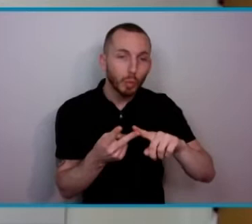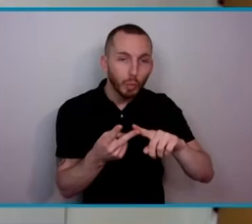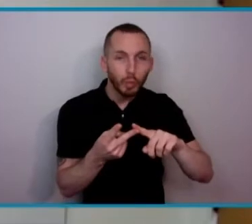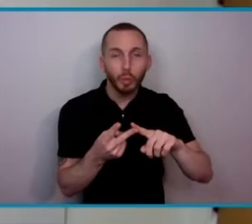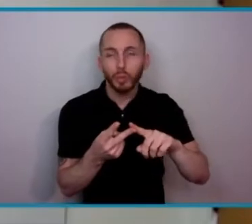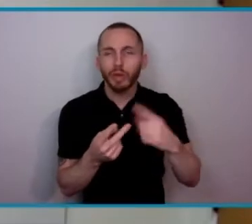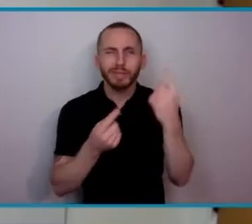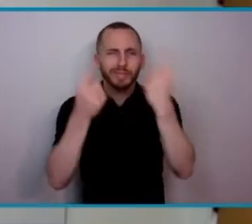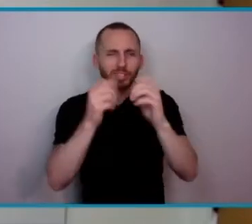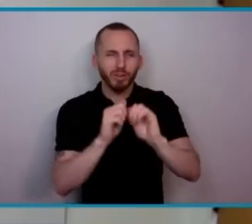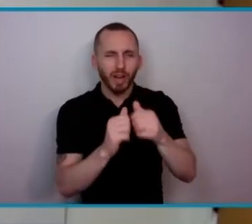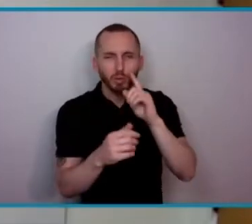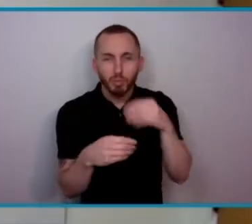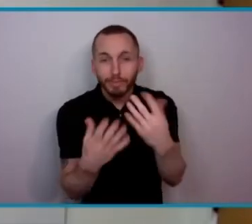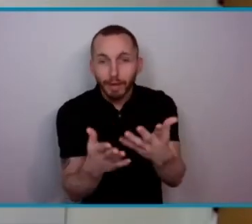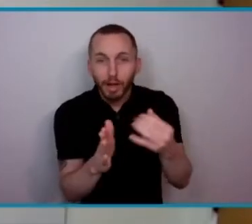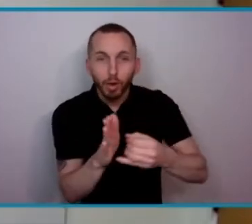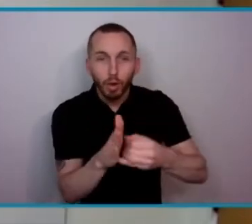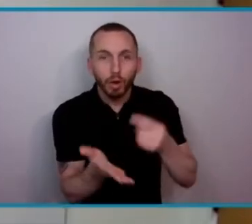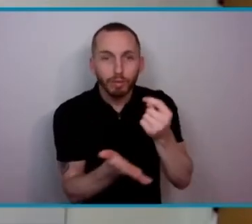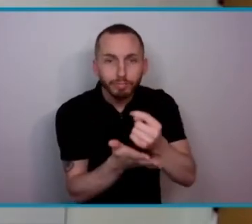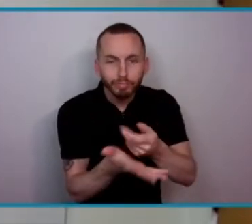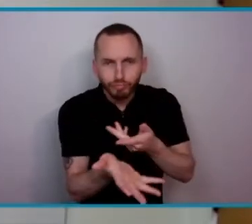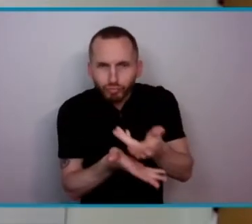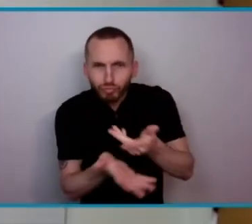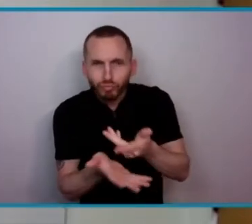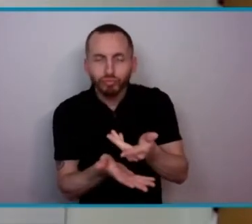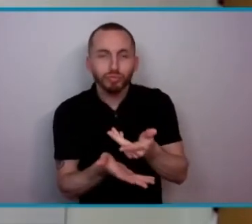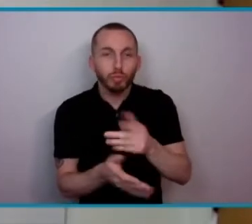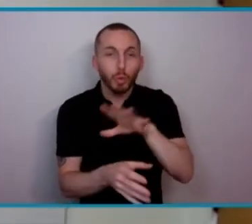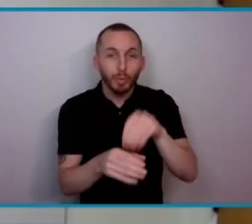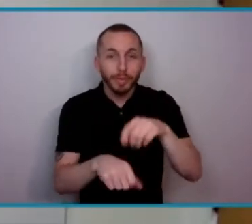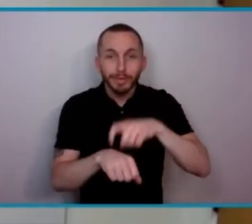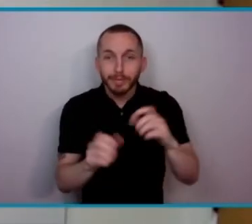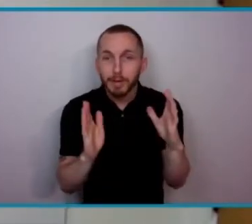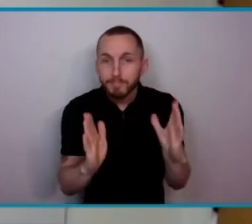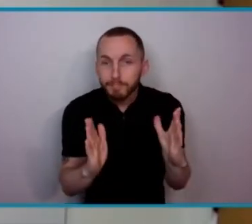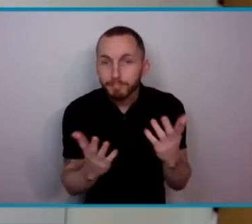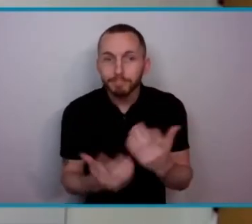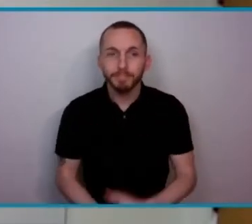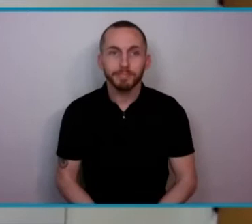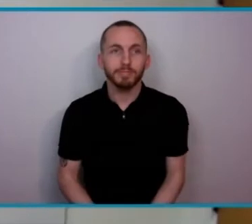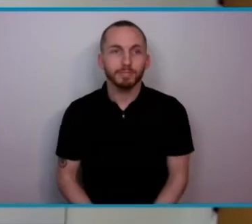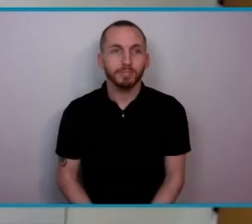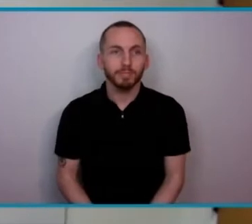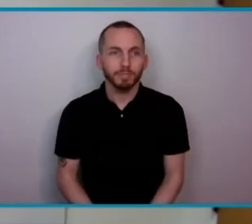to the time within specific components as individualized things that we can exploit